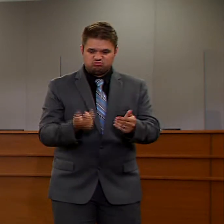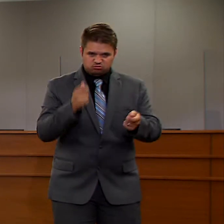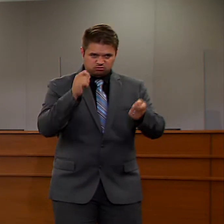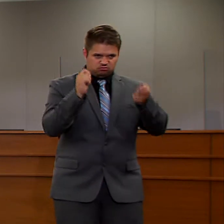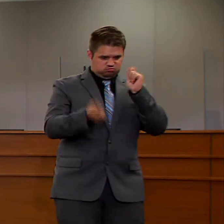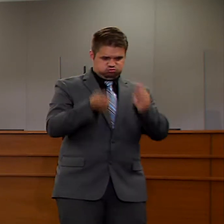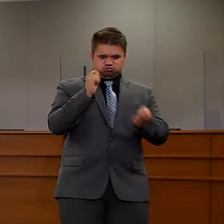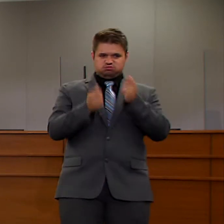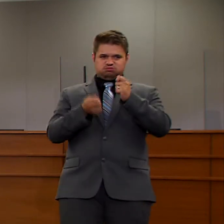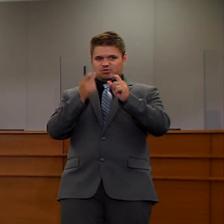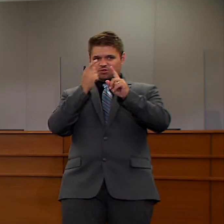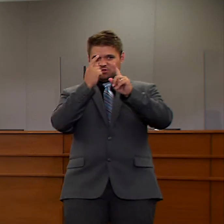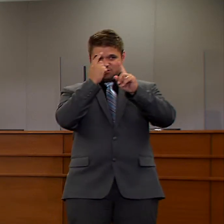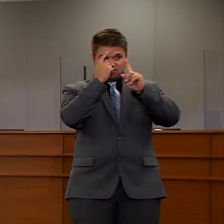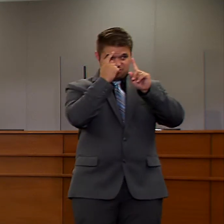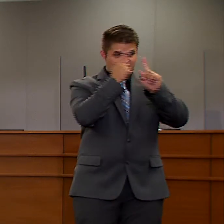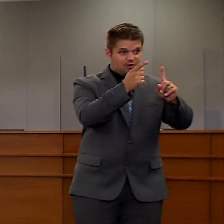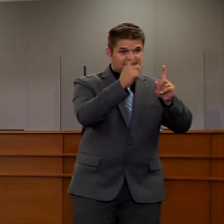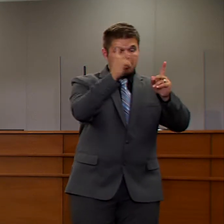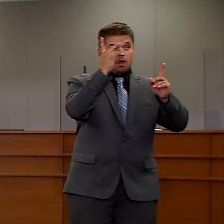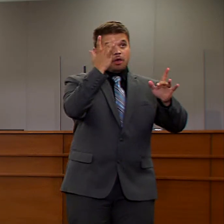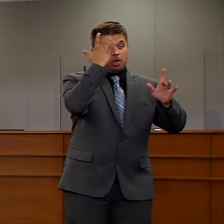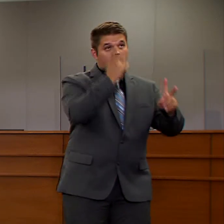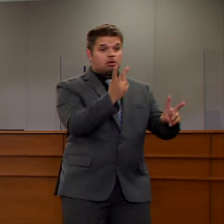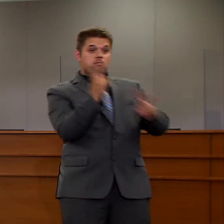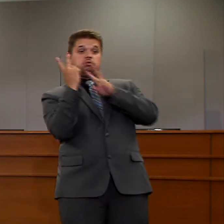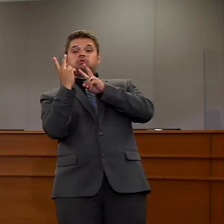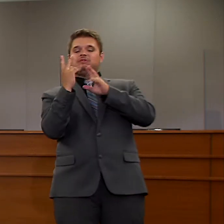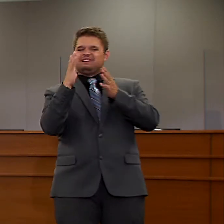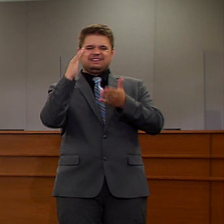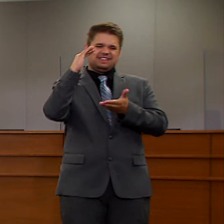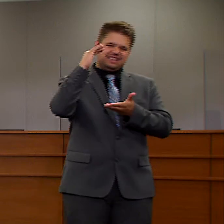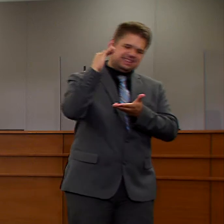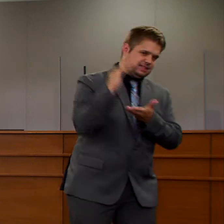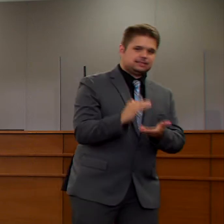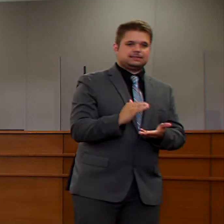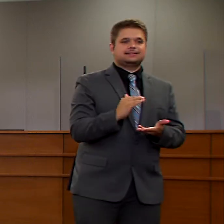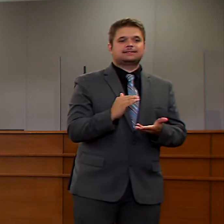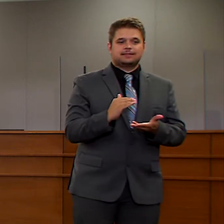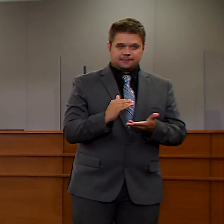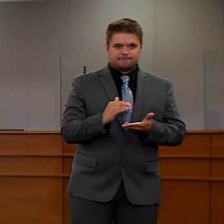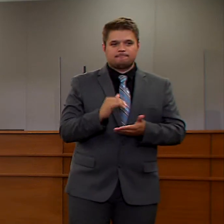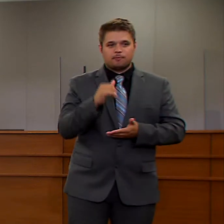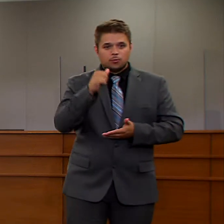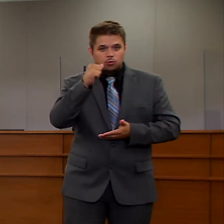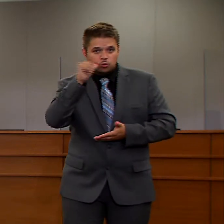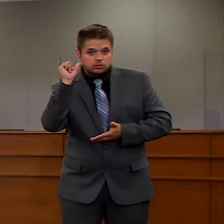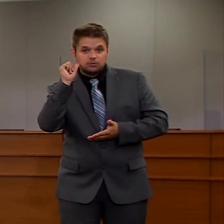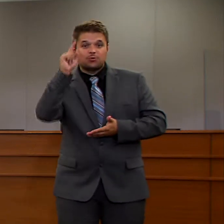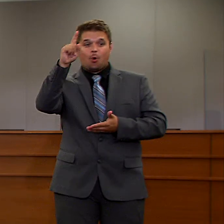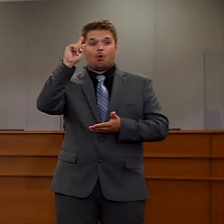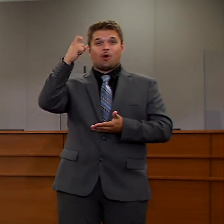Just yesterday Washington State Governor Inslee announced an expanded mask requirements and